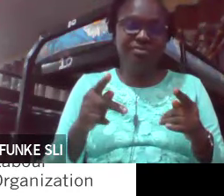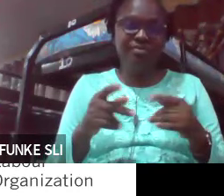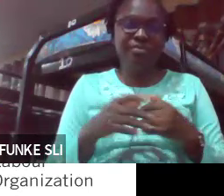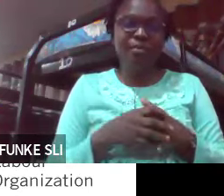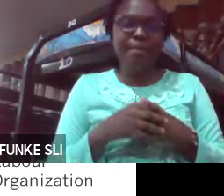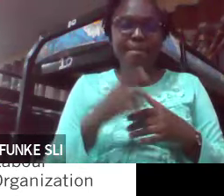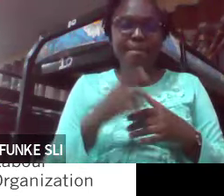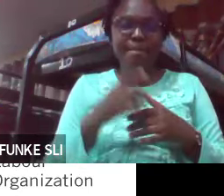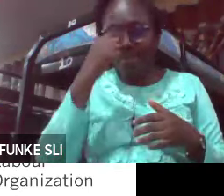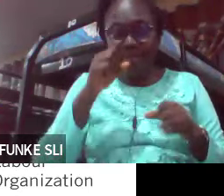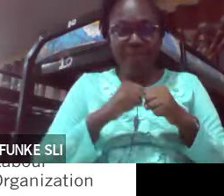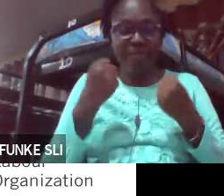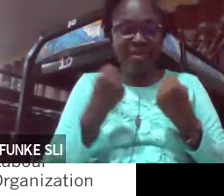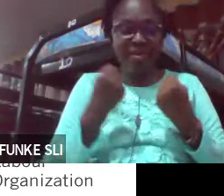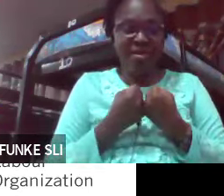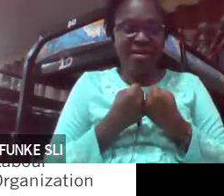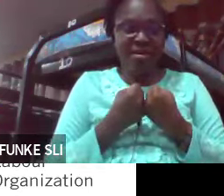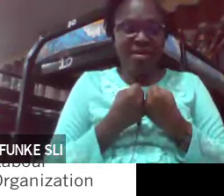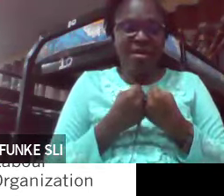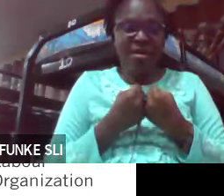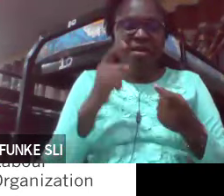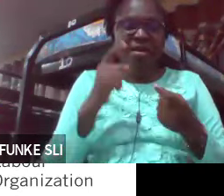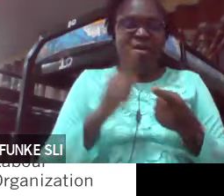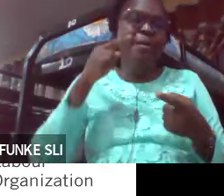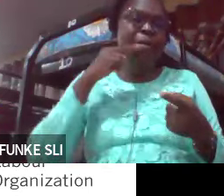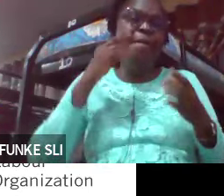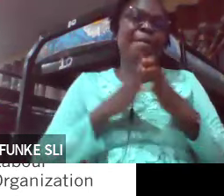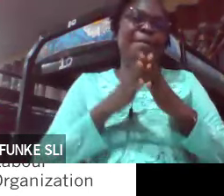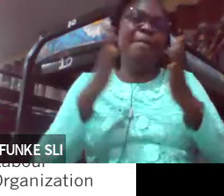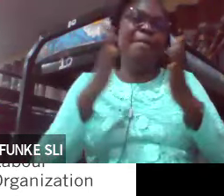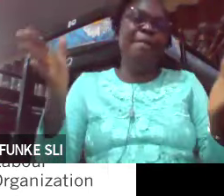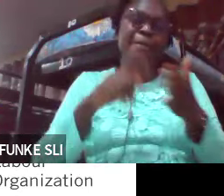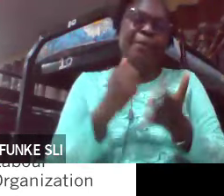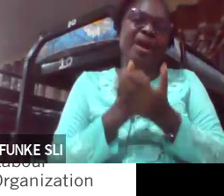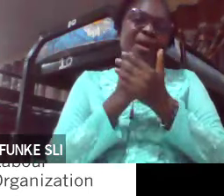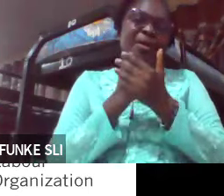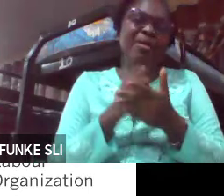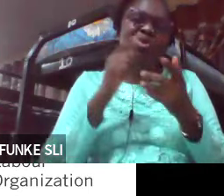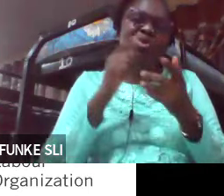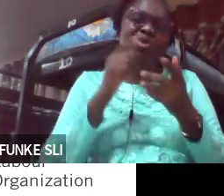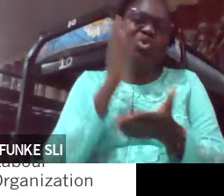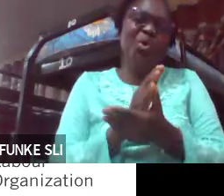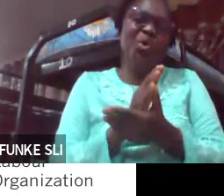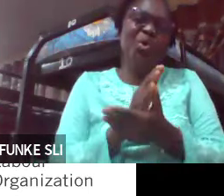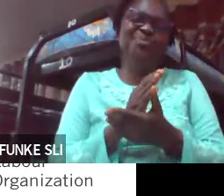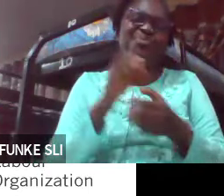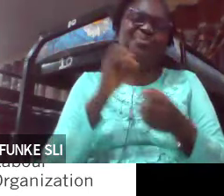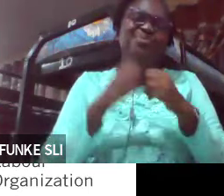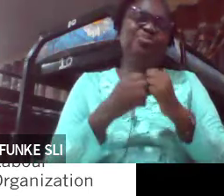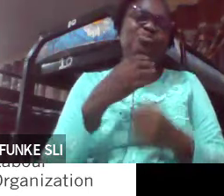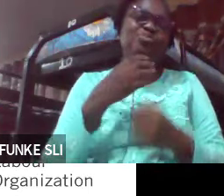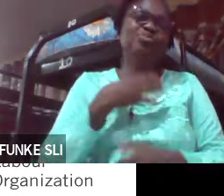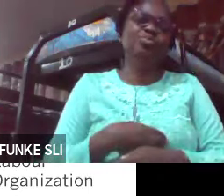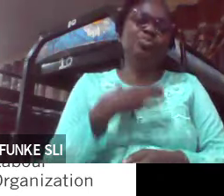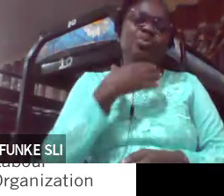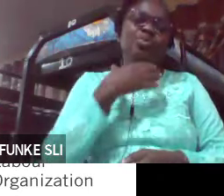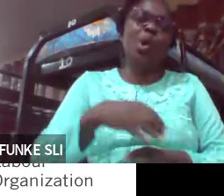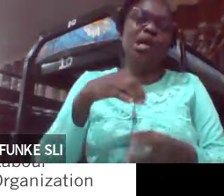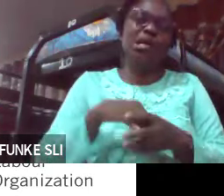Esther Isaac Chidera: for my society and to Nigeria at large to help to cope the food insecurity that we are facing in the nation.